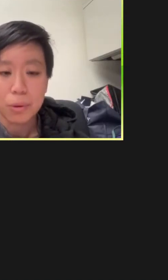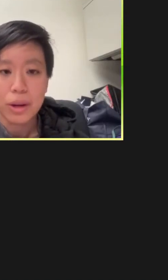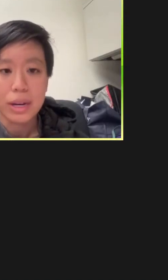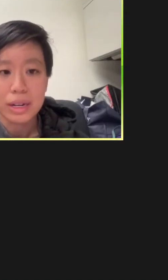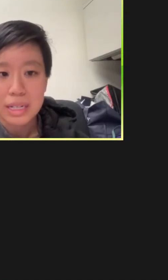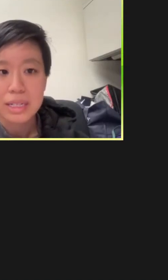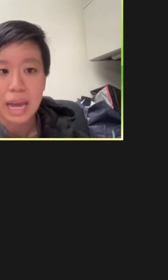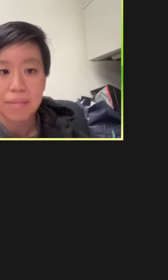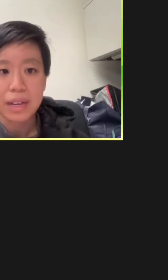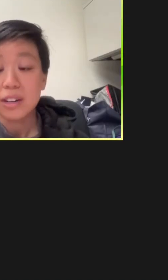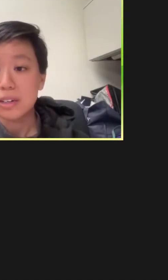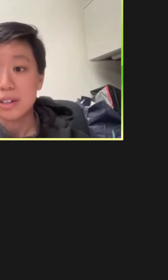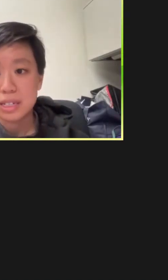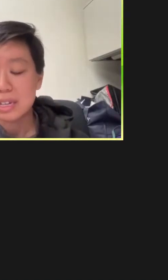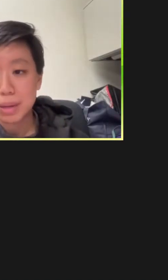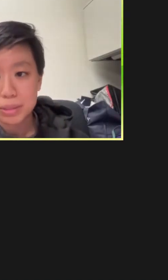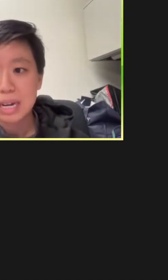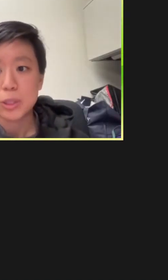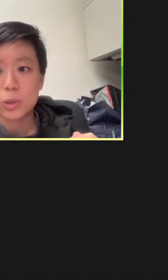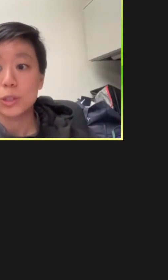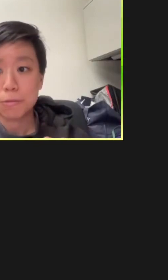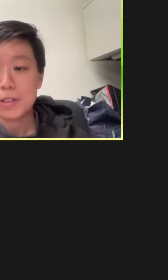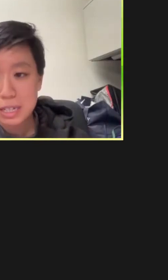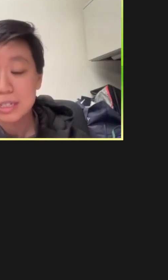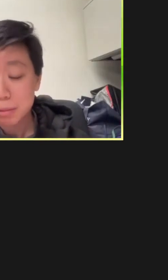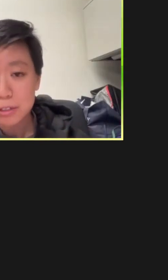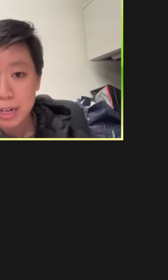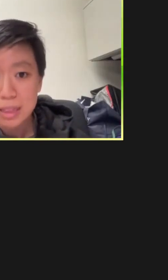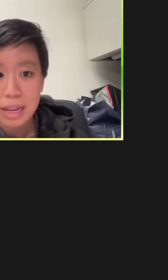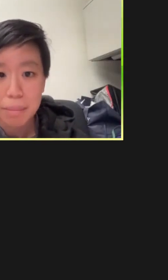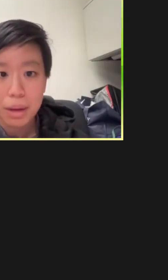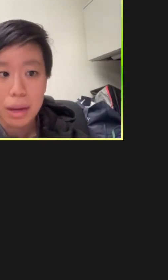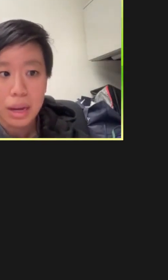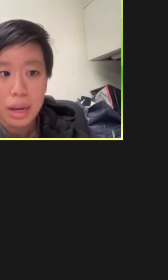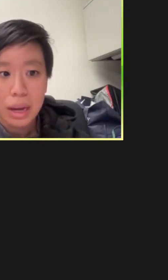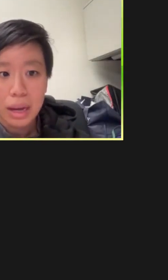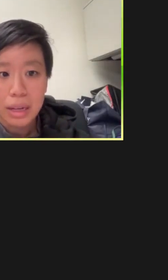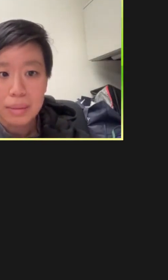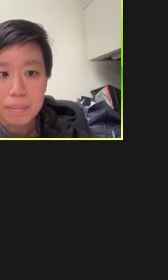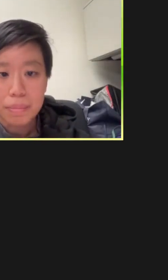is having an autistic meltdown, you should physically restrain them.